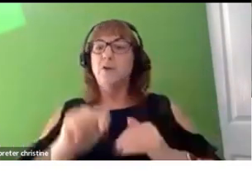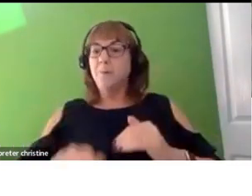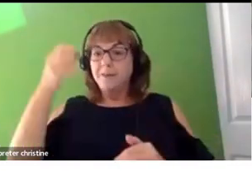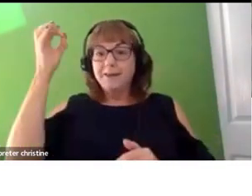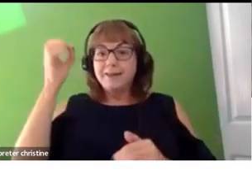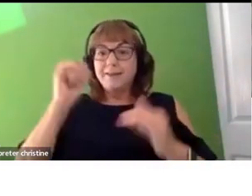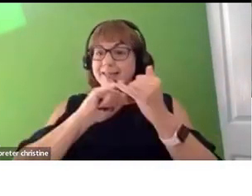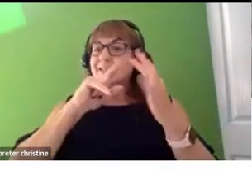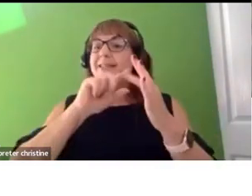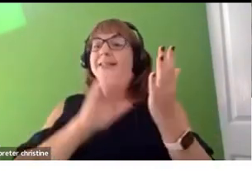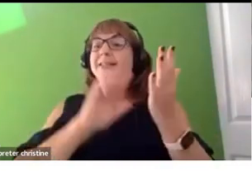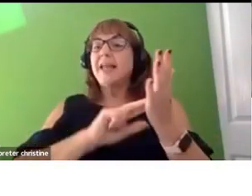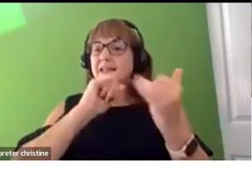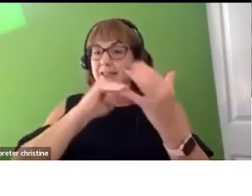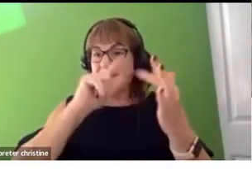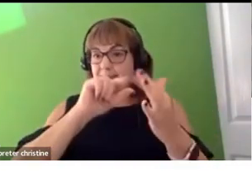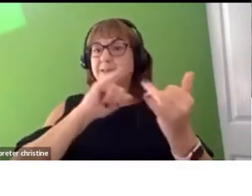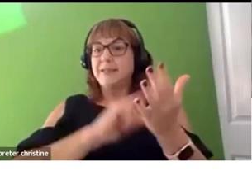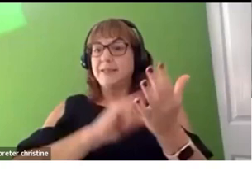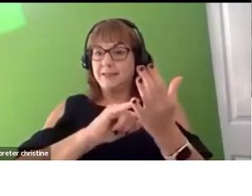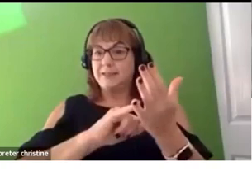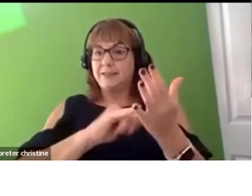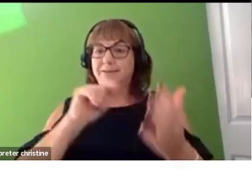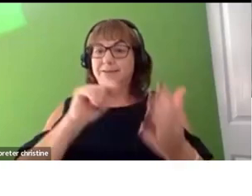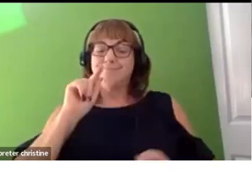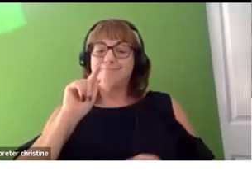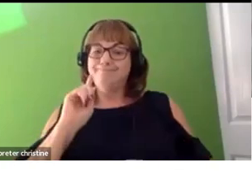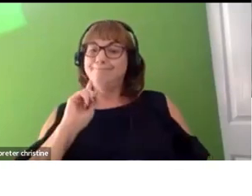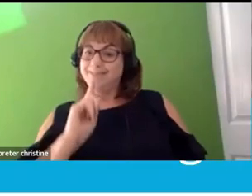and it's really important for us to be aware of our senses. So that's what we're going to focus